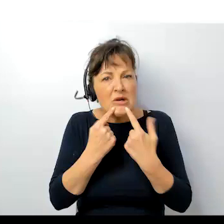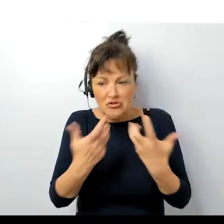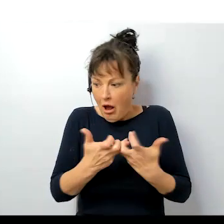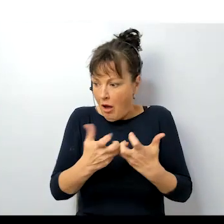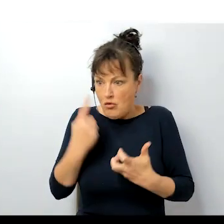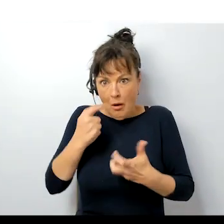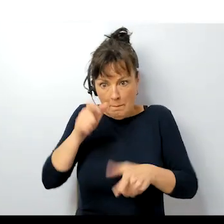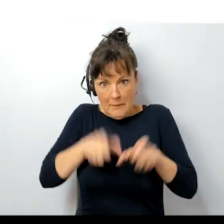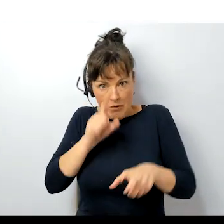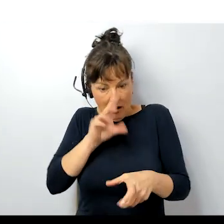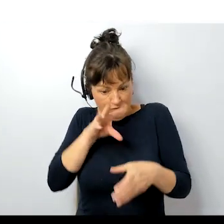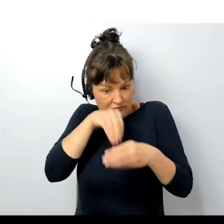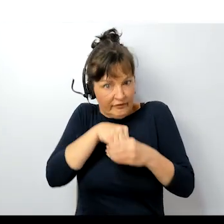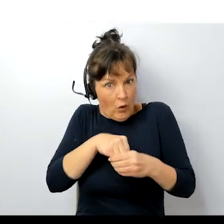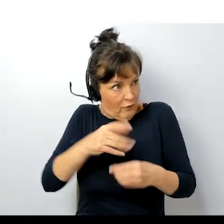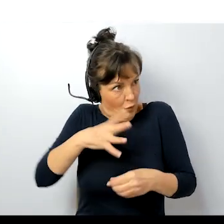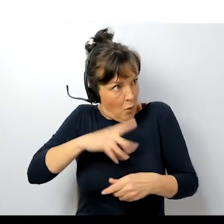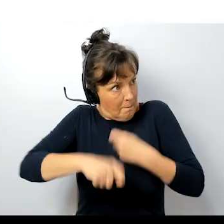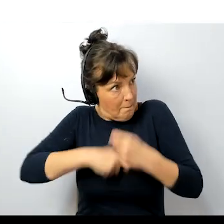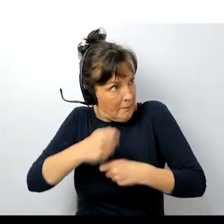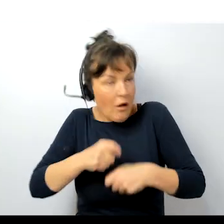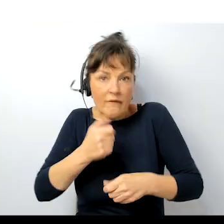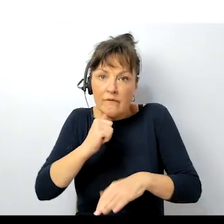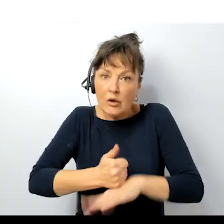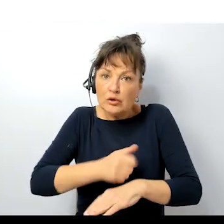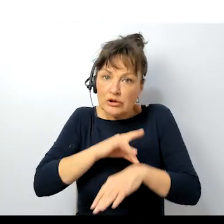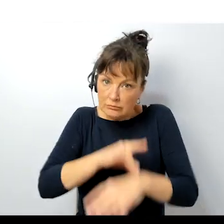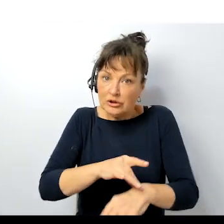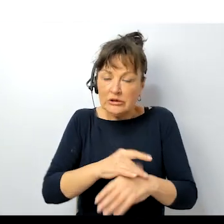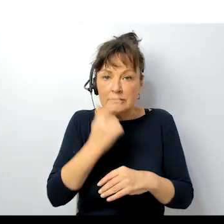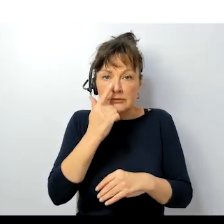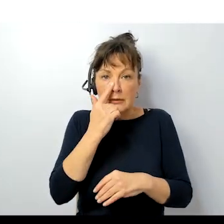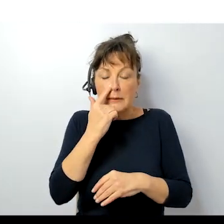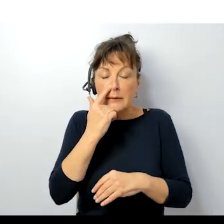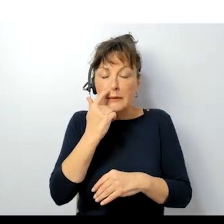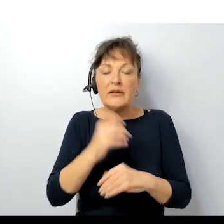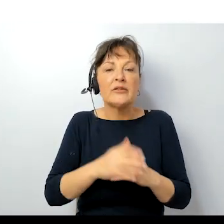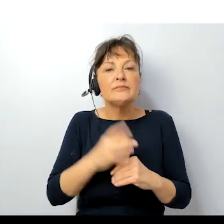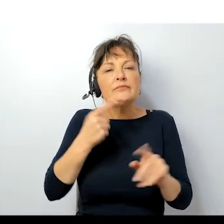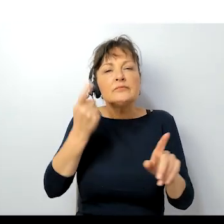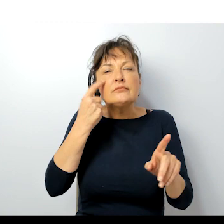This takes you to the Foundation Apprenticeship page where you'll find out more about how young people can get involved in the program.